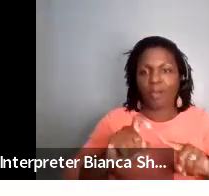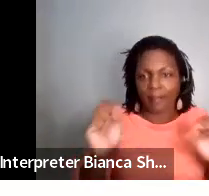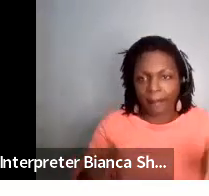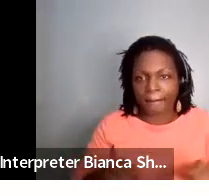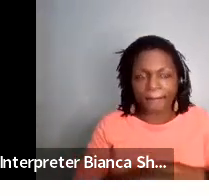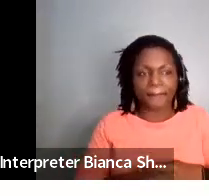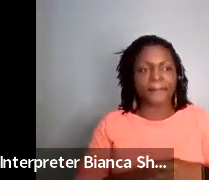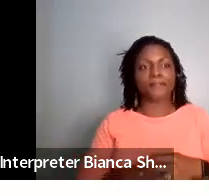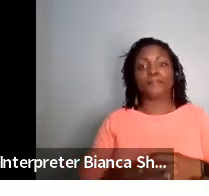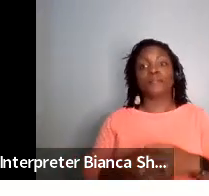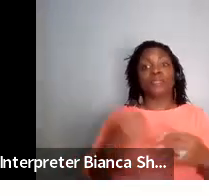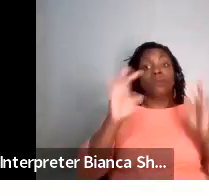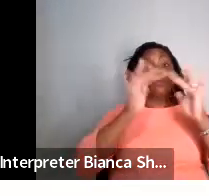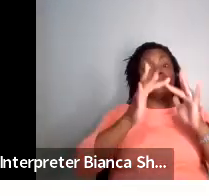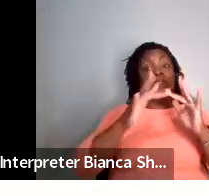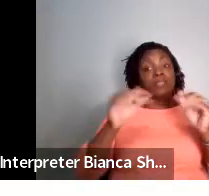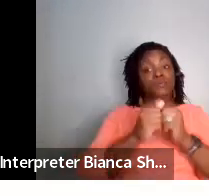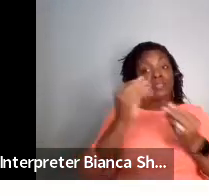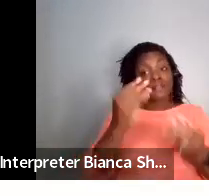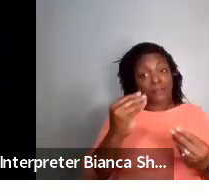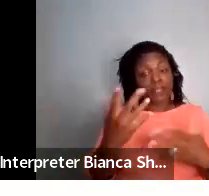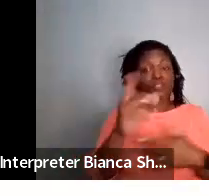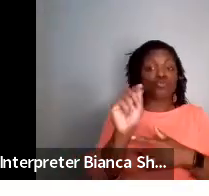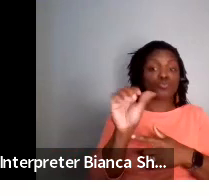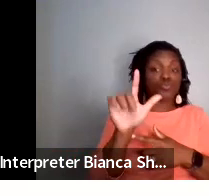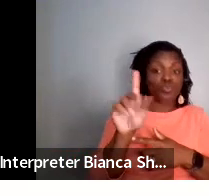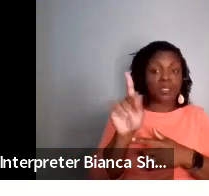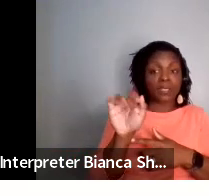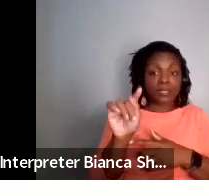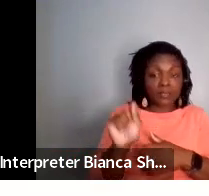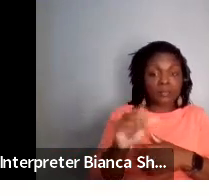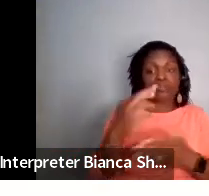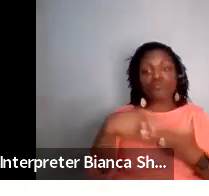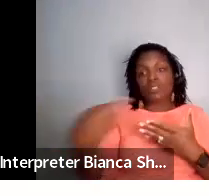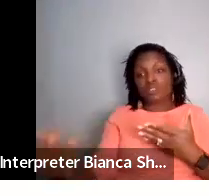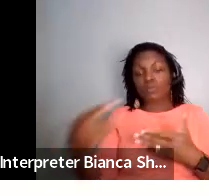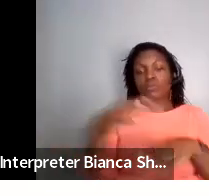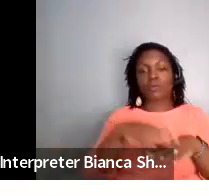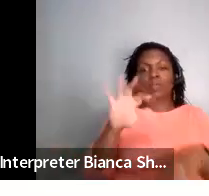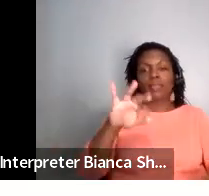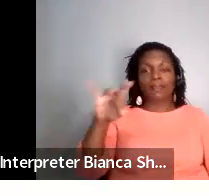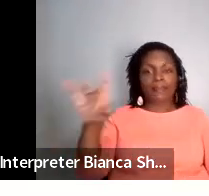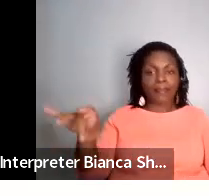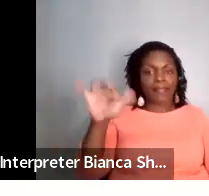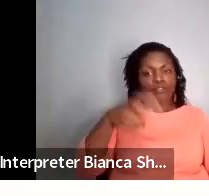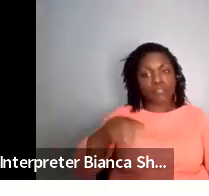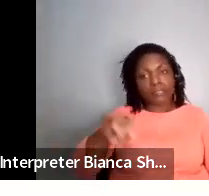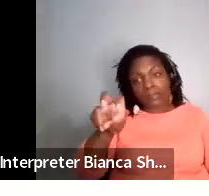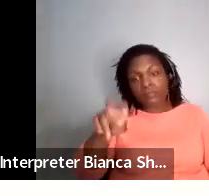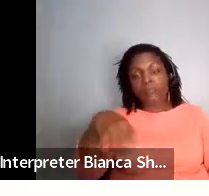All some websites with information, toolkits, resources on 9, 8, 8, and the transition some Logos as well.